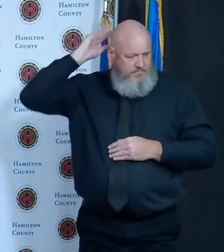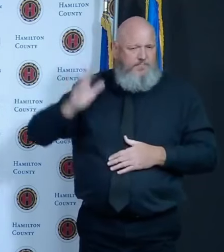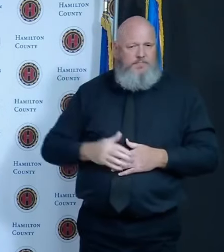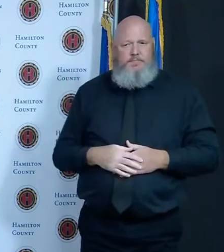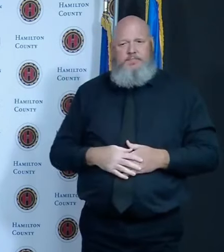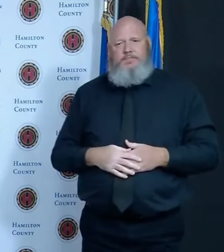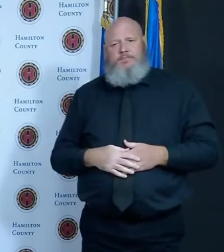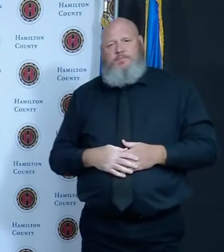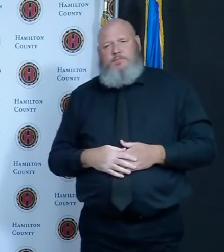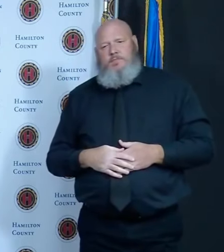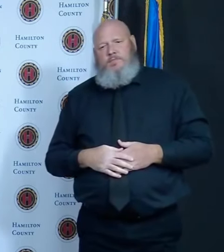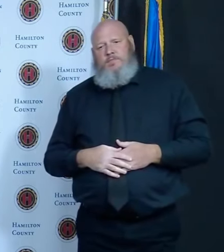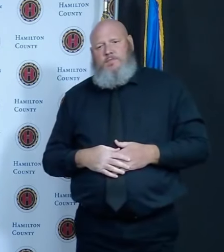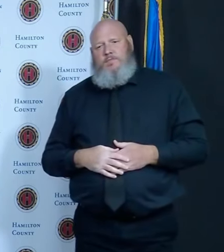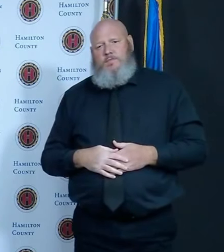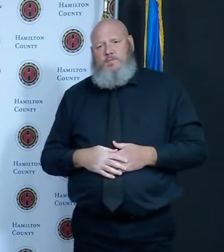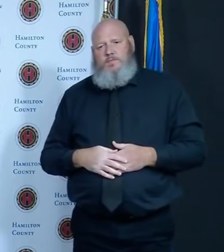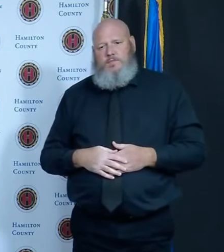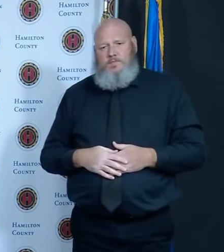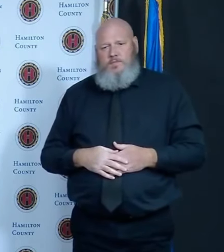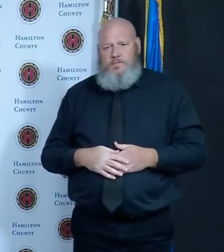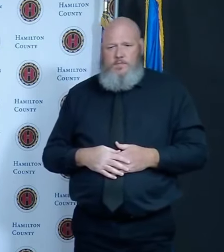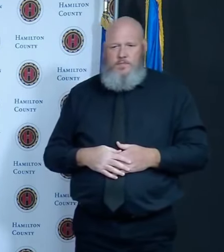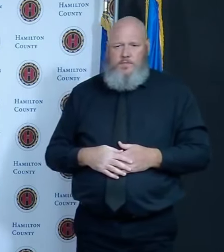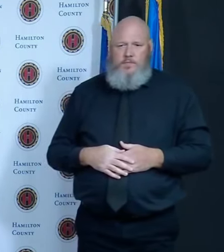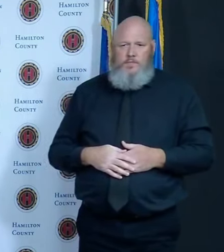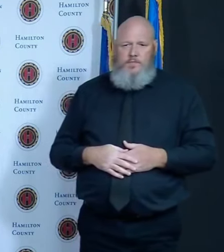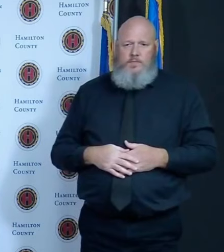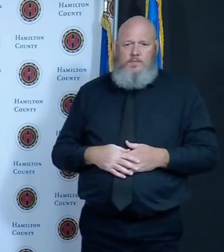earlier but what I want to share about the immediate work is what we're doing